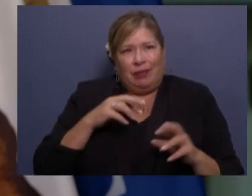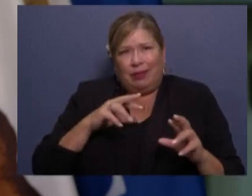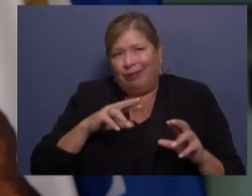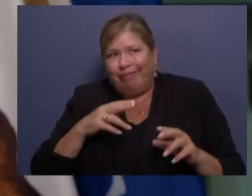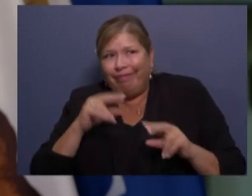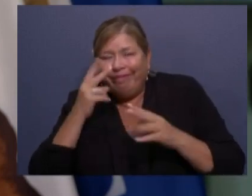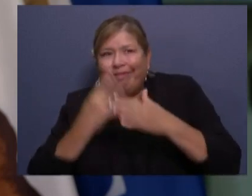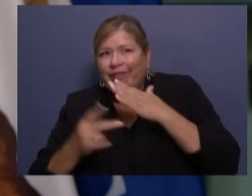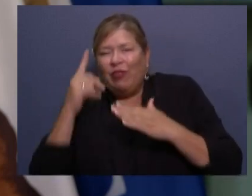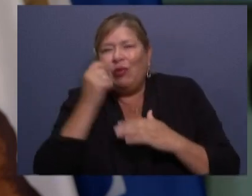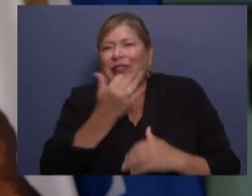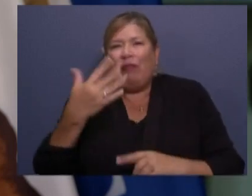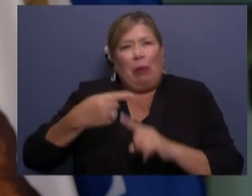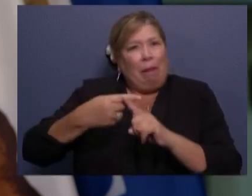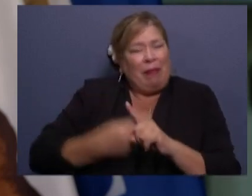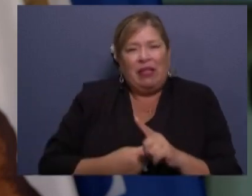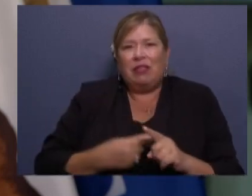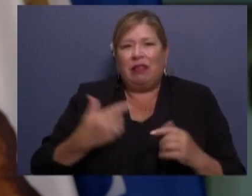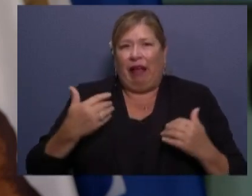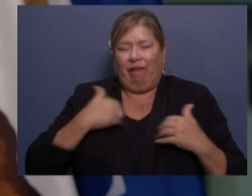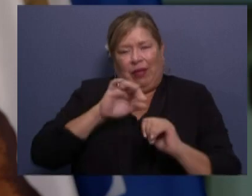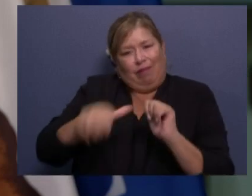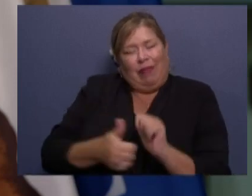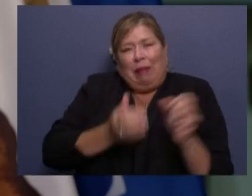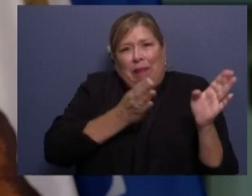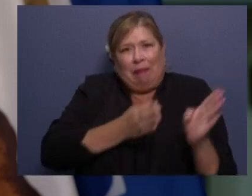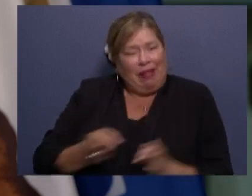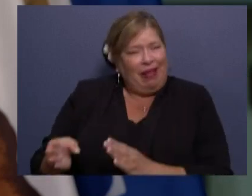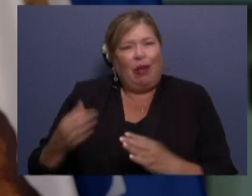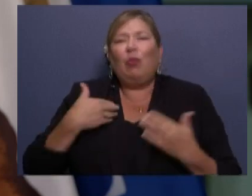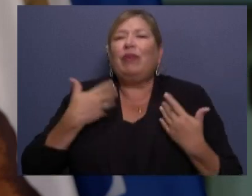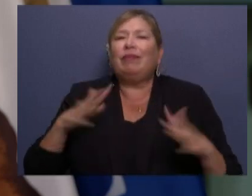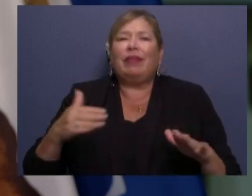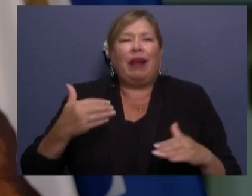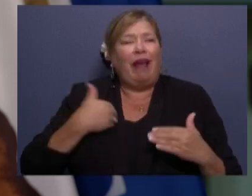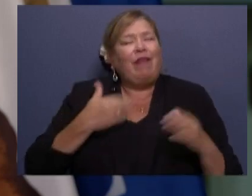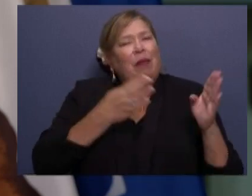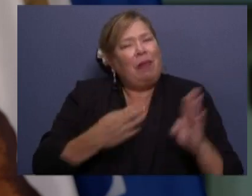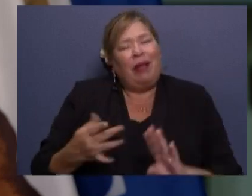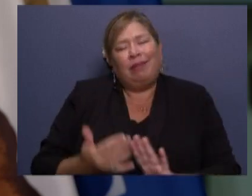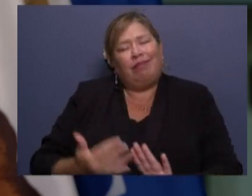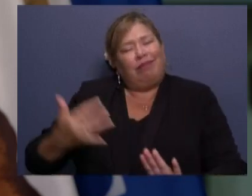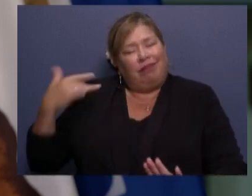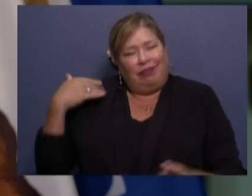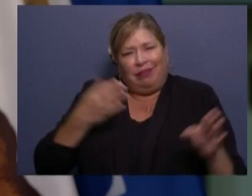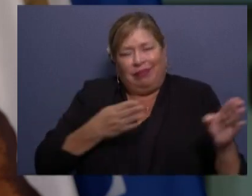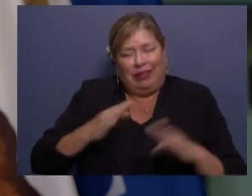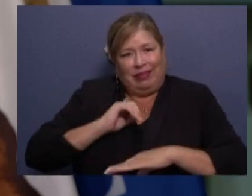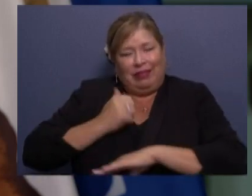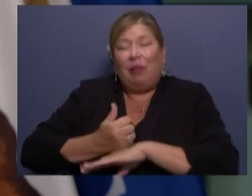We're always trying to be maximally prepared well in advance of an event like this. That is of course the last measure,